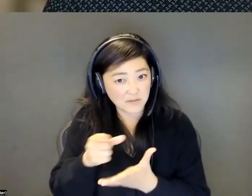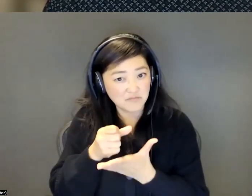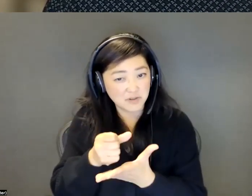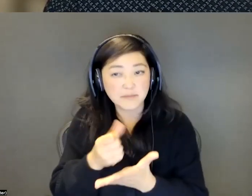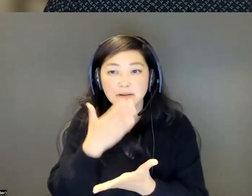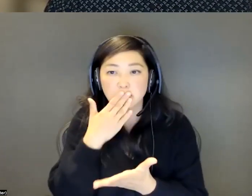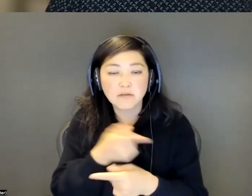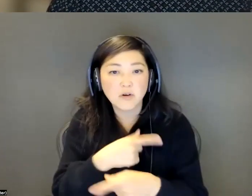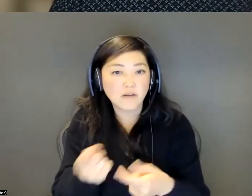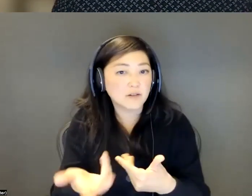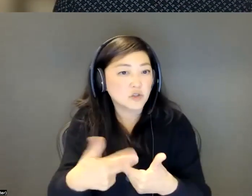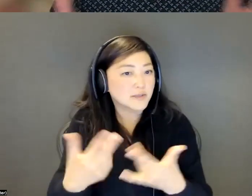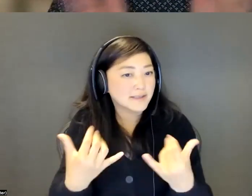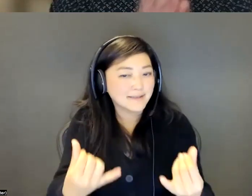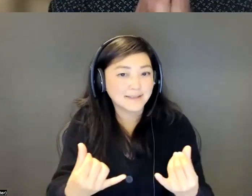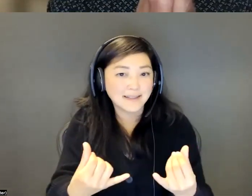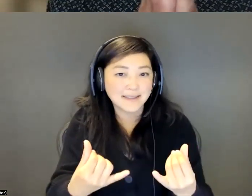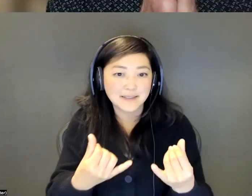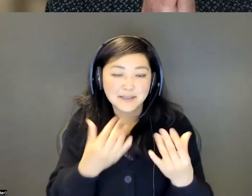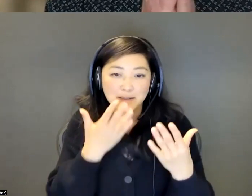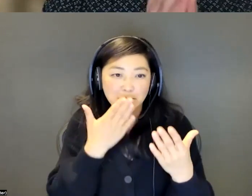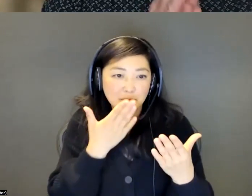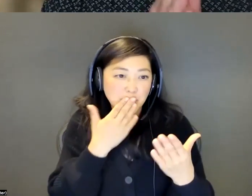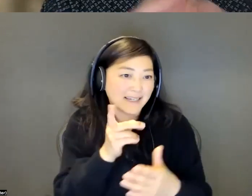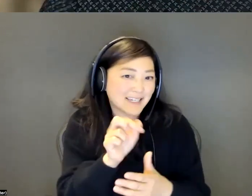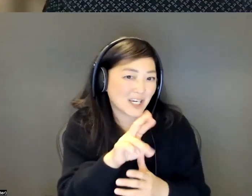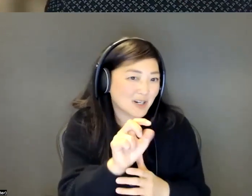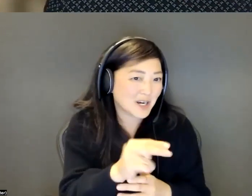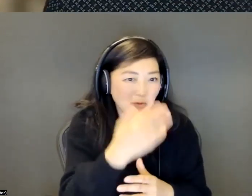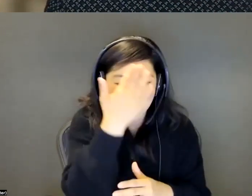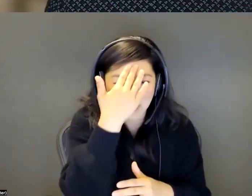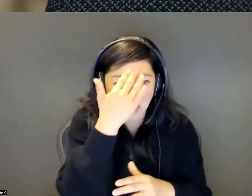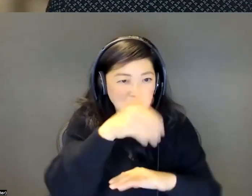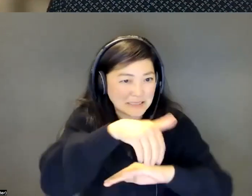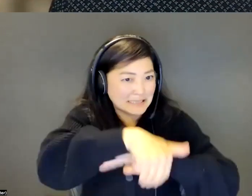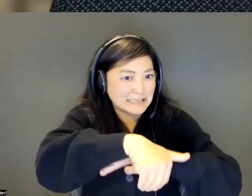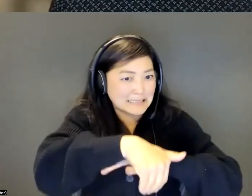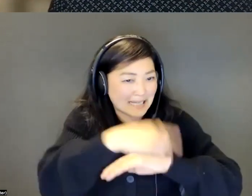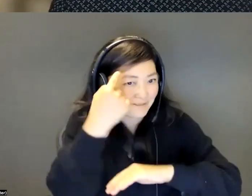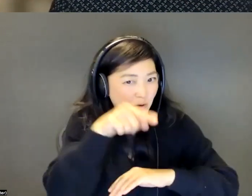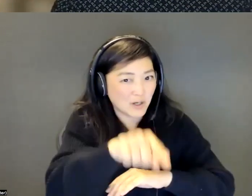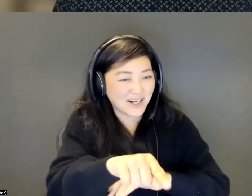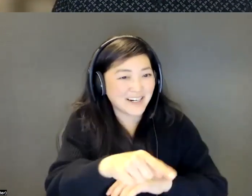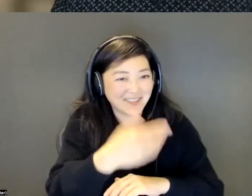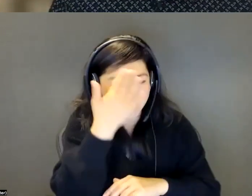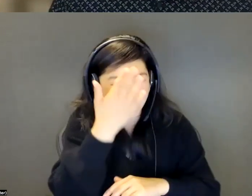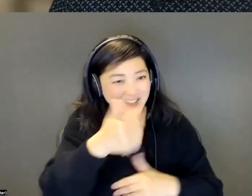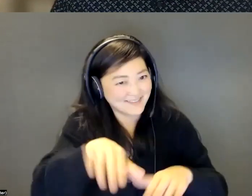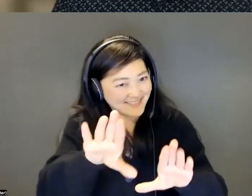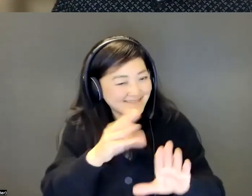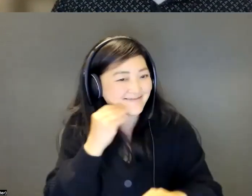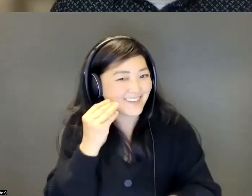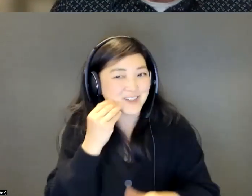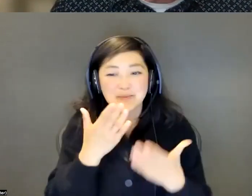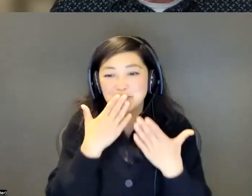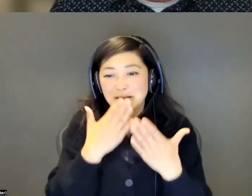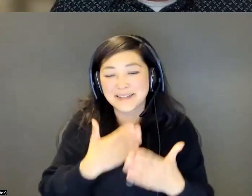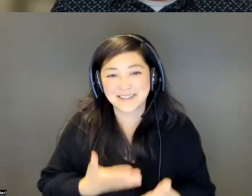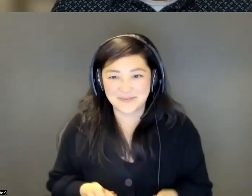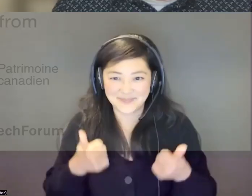attending. And especially, thank you, Kieron. We know it's late. We know you gotta get home. Kieron: It's a pleasure. Thank you. Tim: Thank you so much.